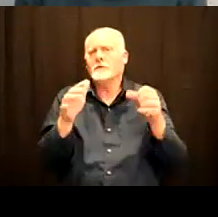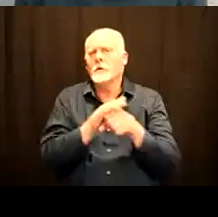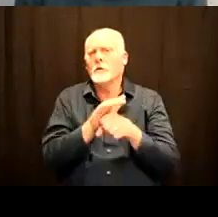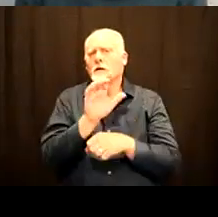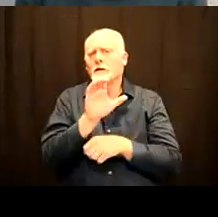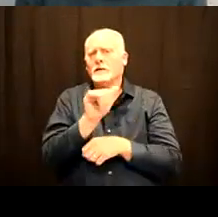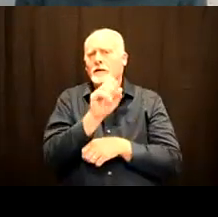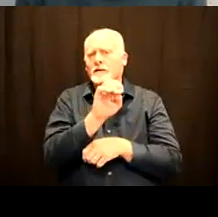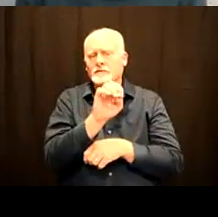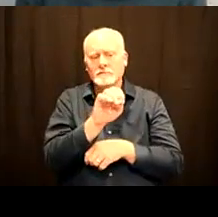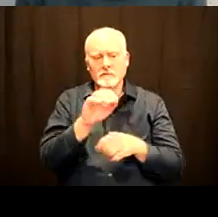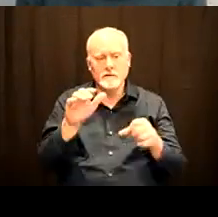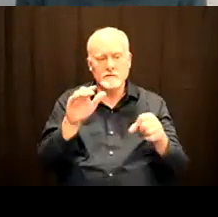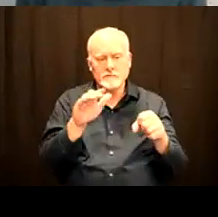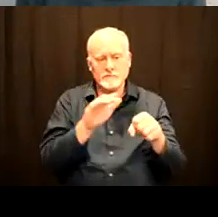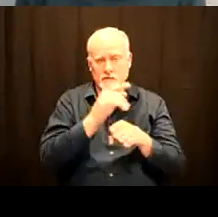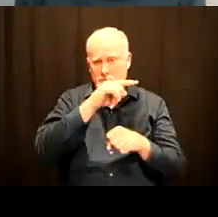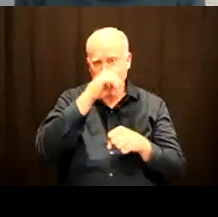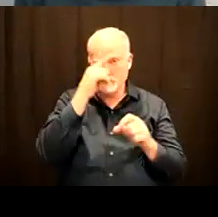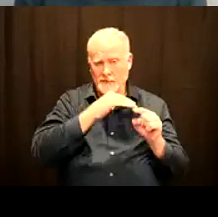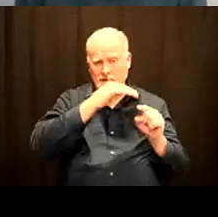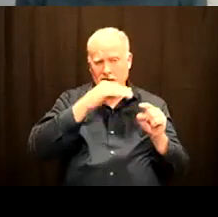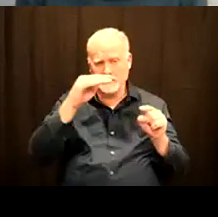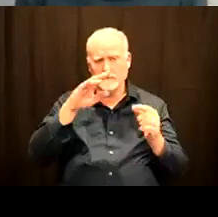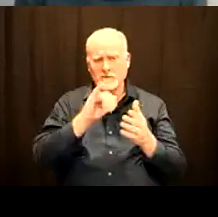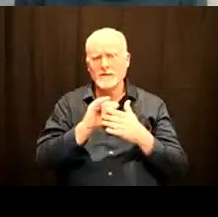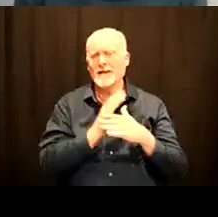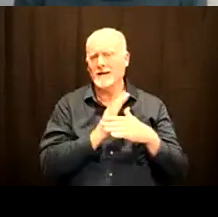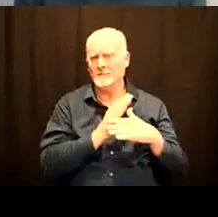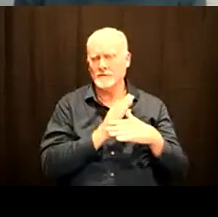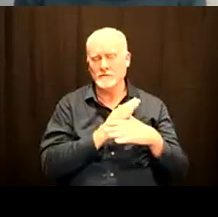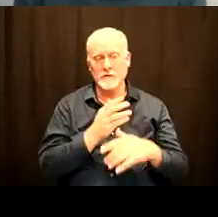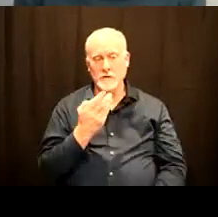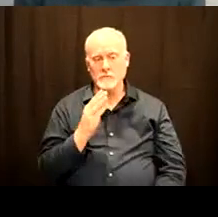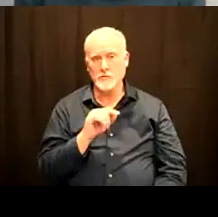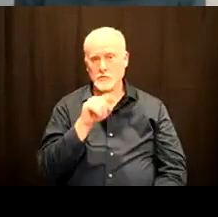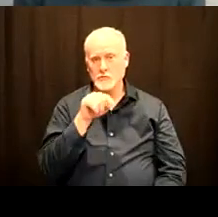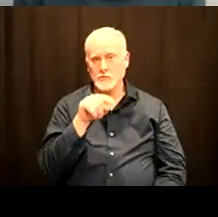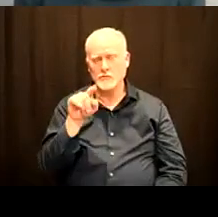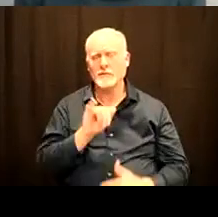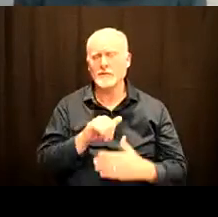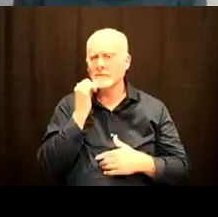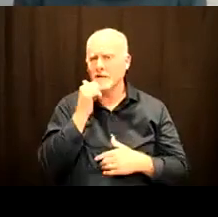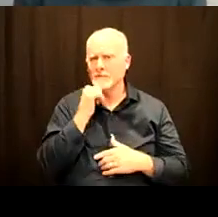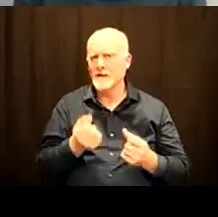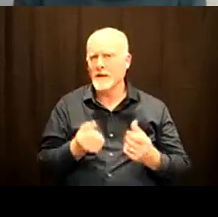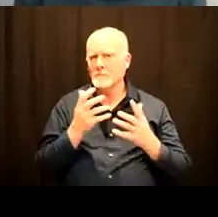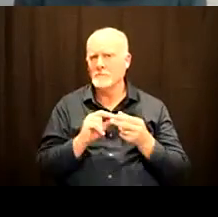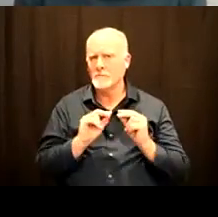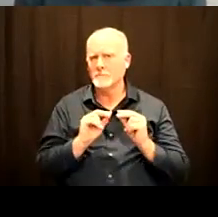represents actual average cases the blue bars are the daily reported cases it's really hard to tell